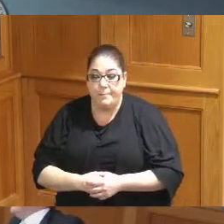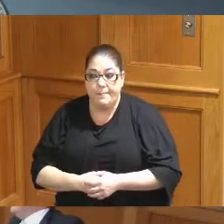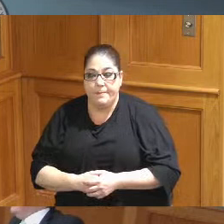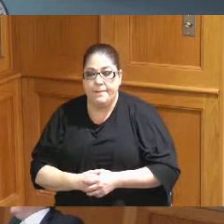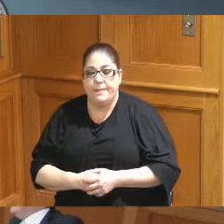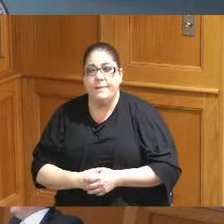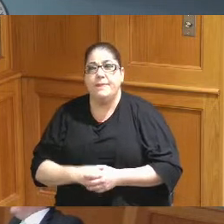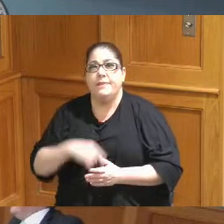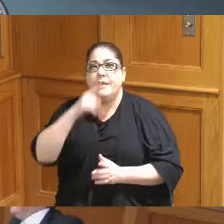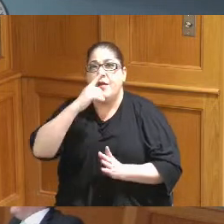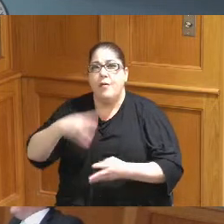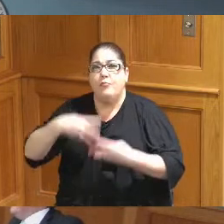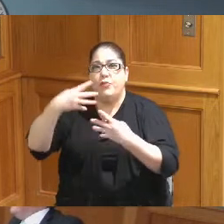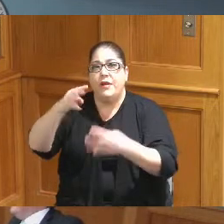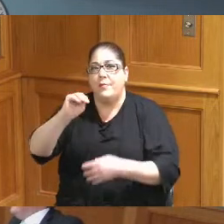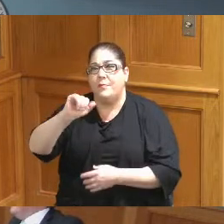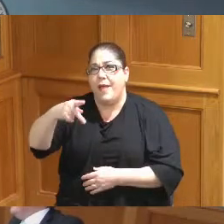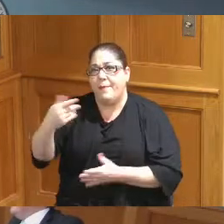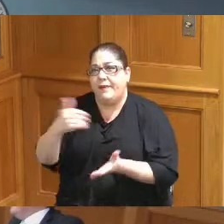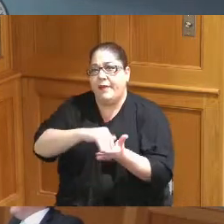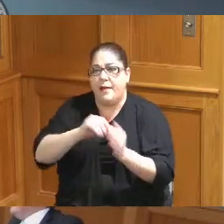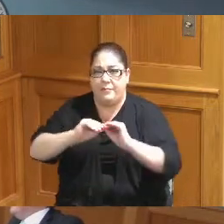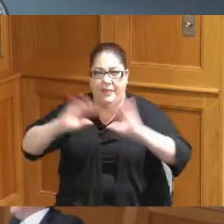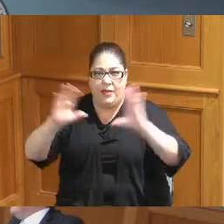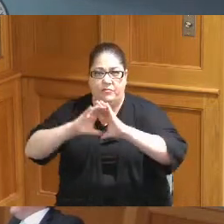can you bring up the map again so we can see the location it wasn't